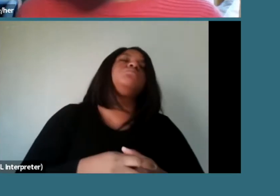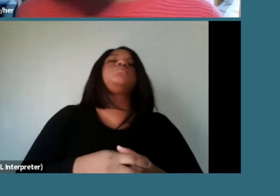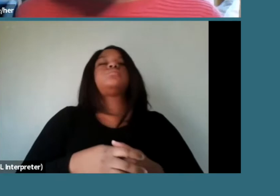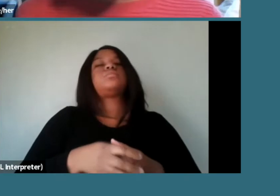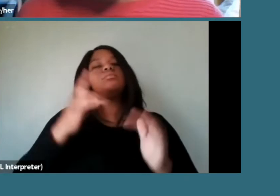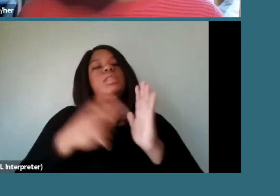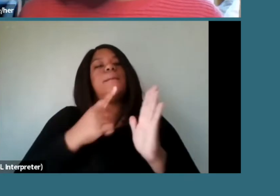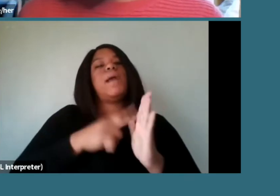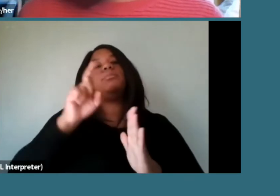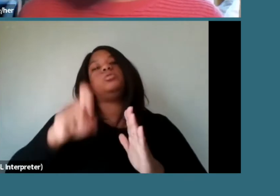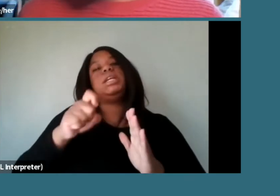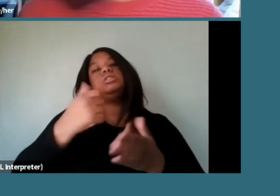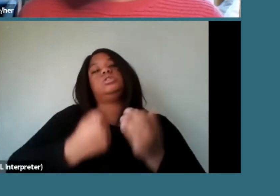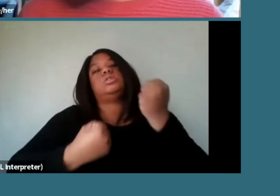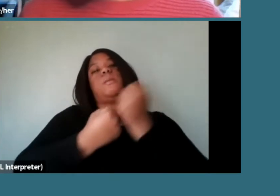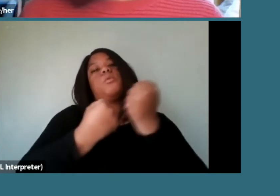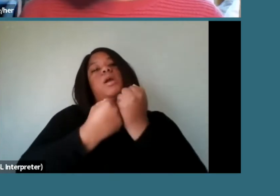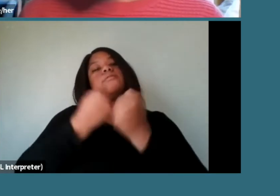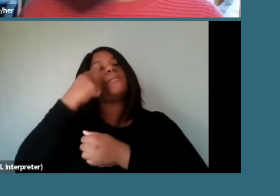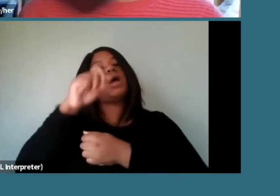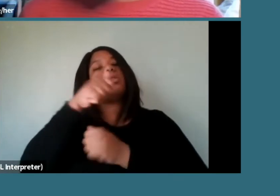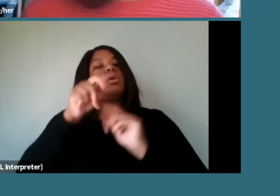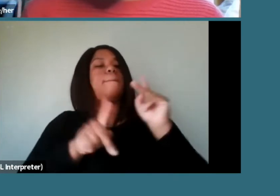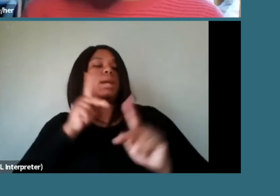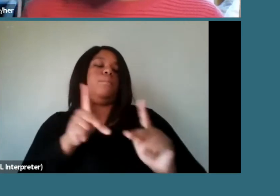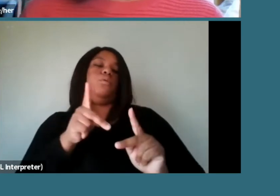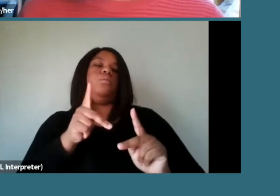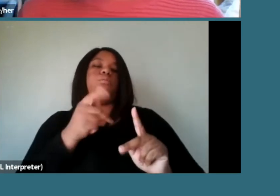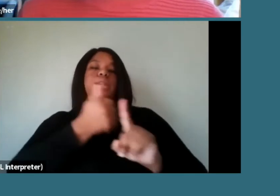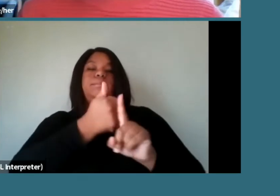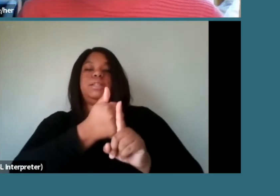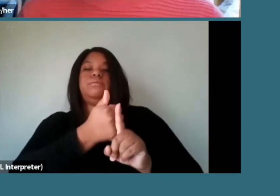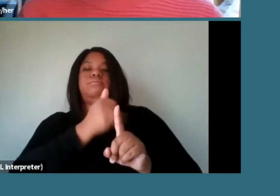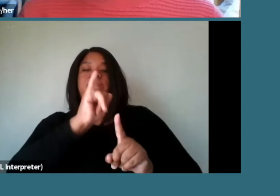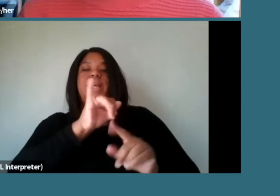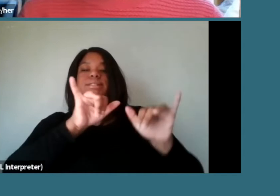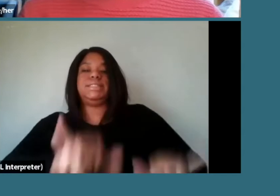that support from other people who are within that same group.